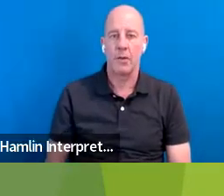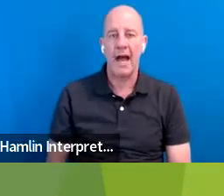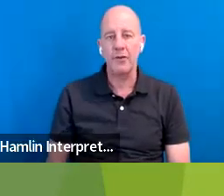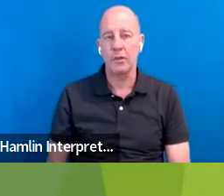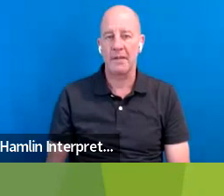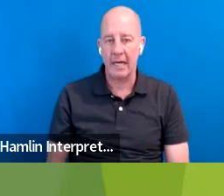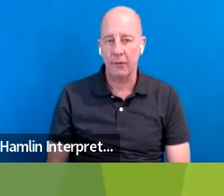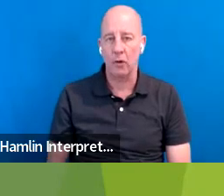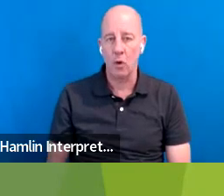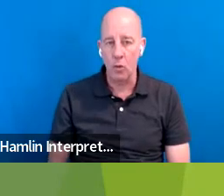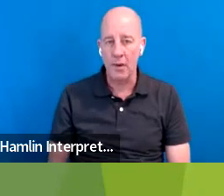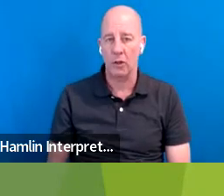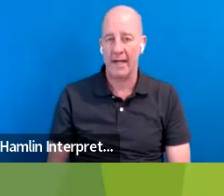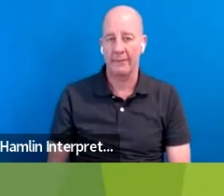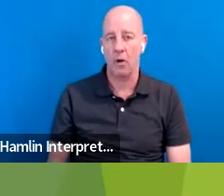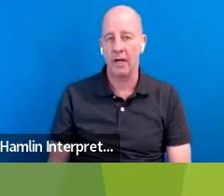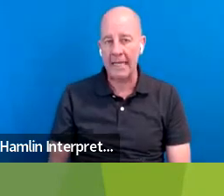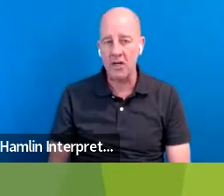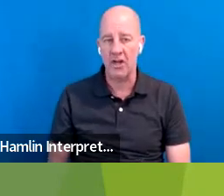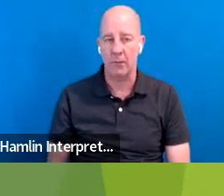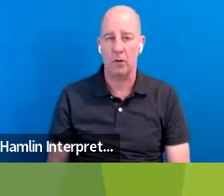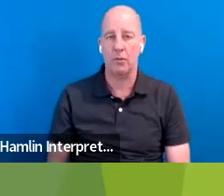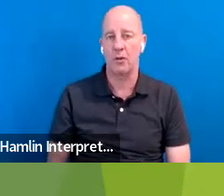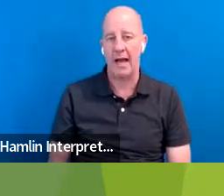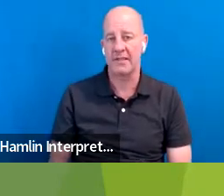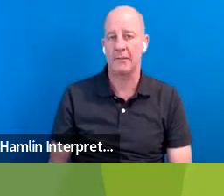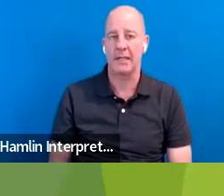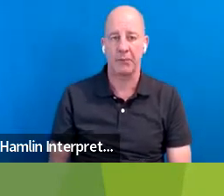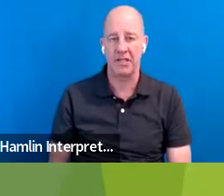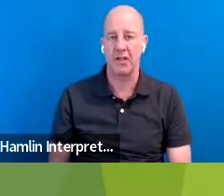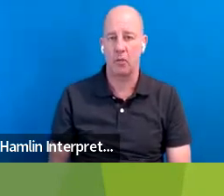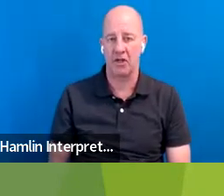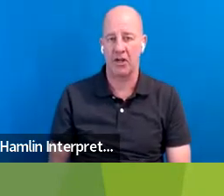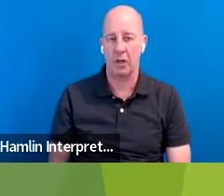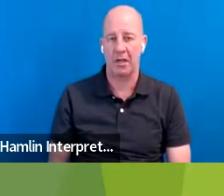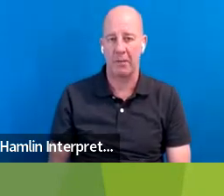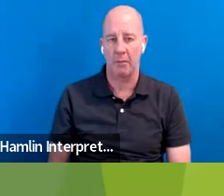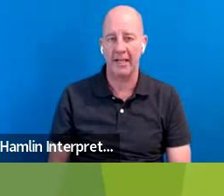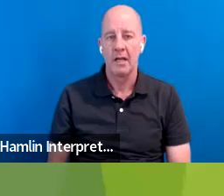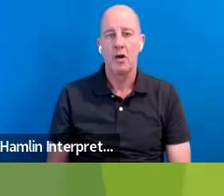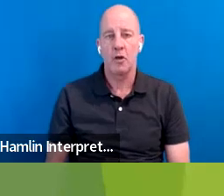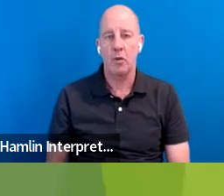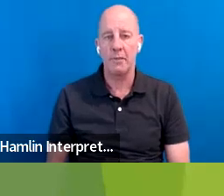And so we have to be really careful who we are writing for. In general, when you have something printed that you want to share with the public, you